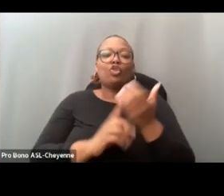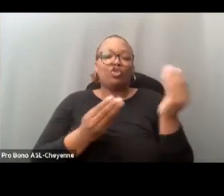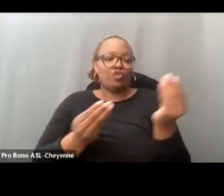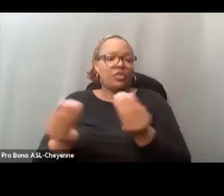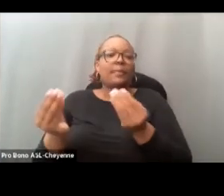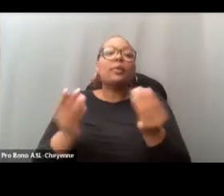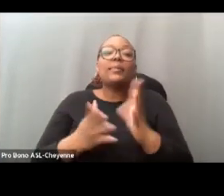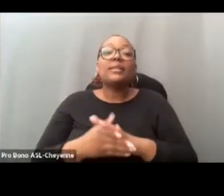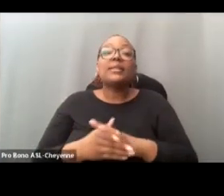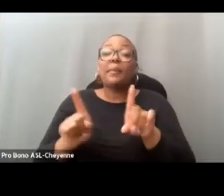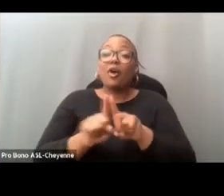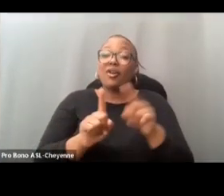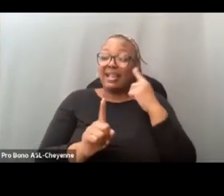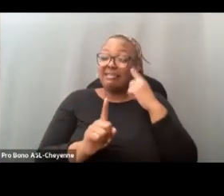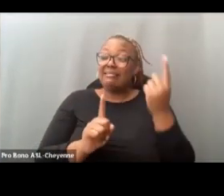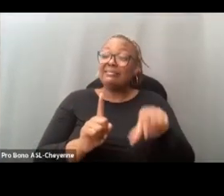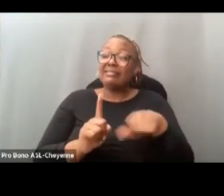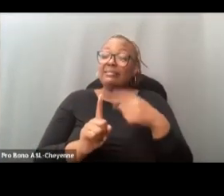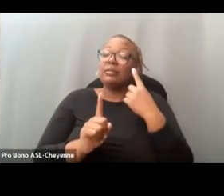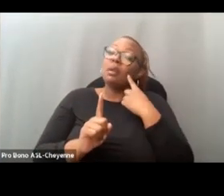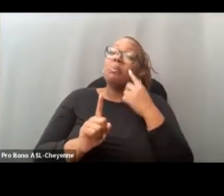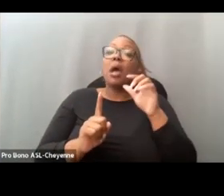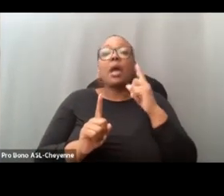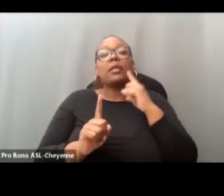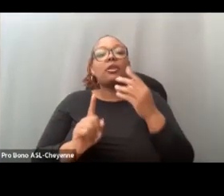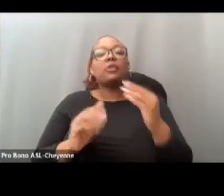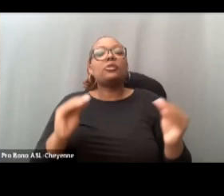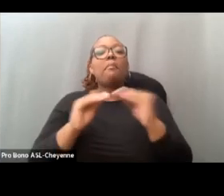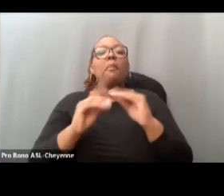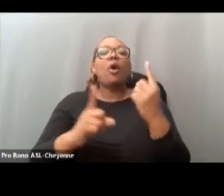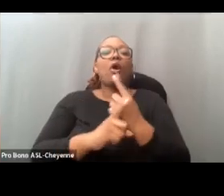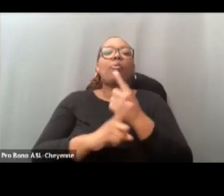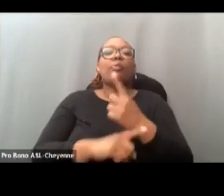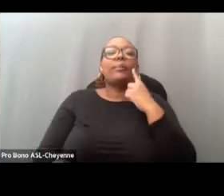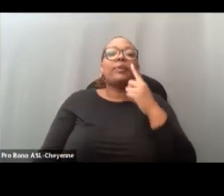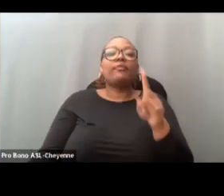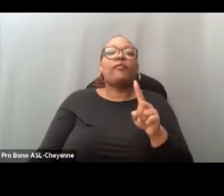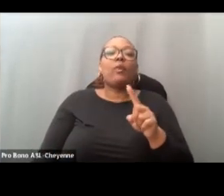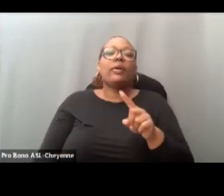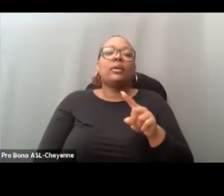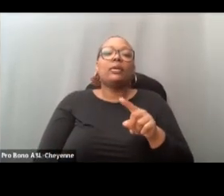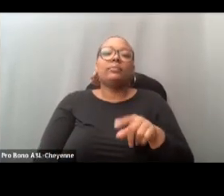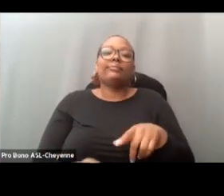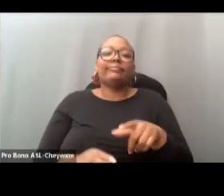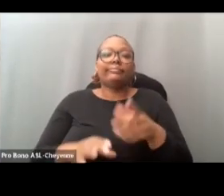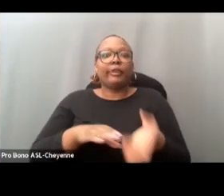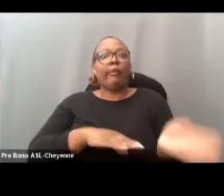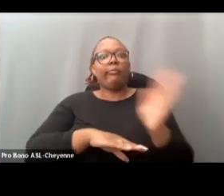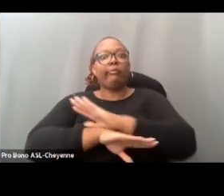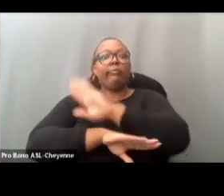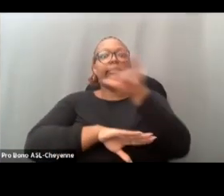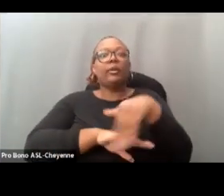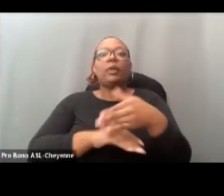And this is something that I think is a bit more appropriate for the 24/7 world that we live in,